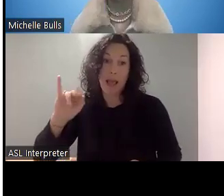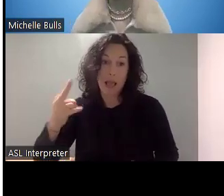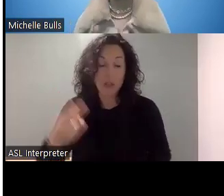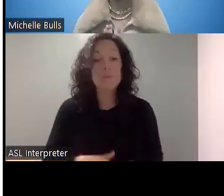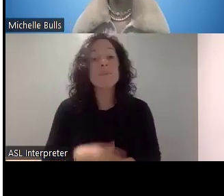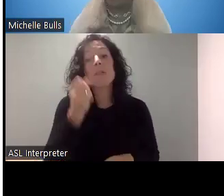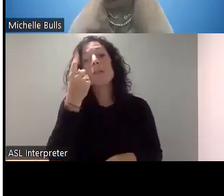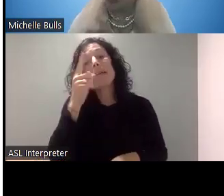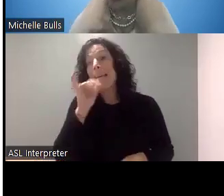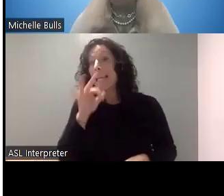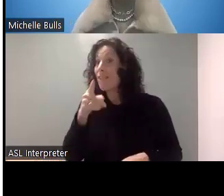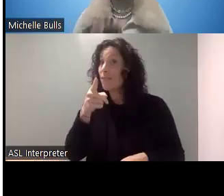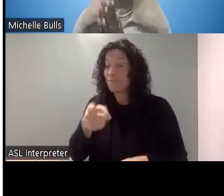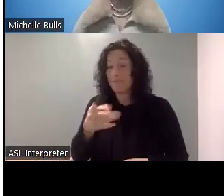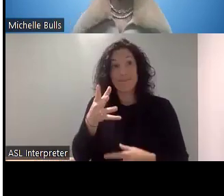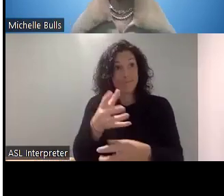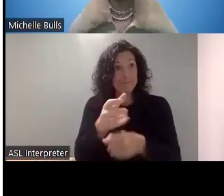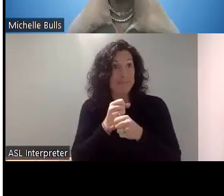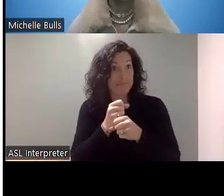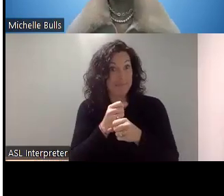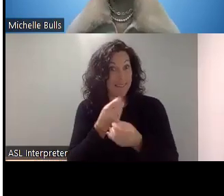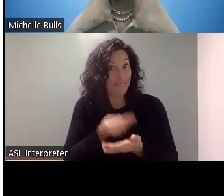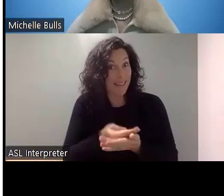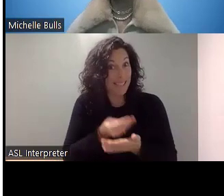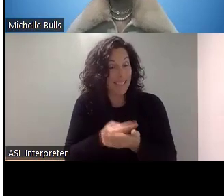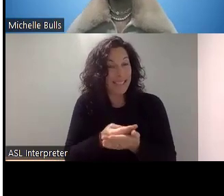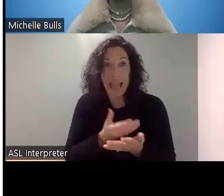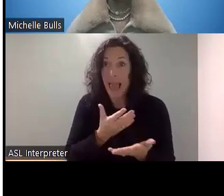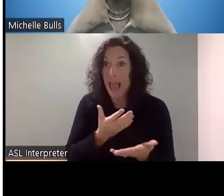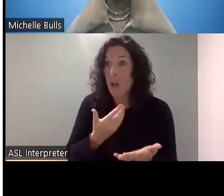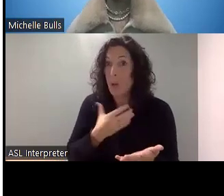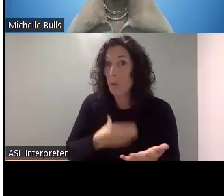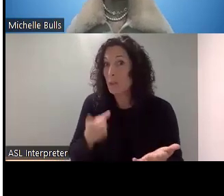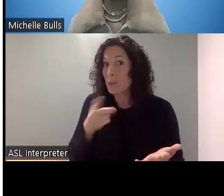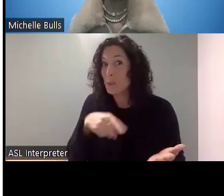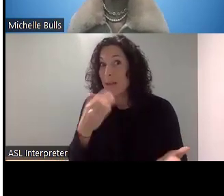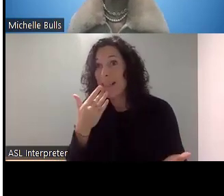which, we wish you well in your application process,